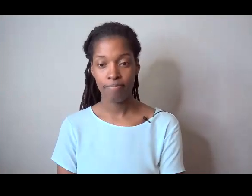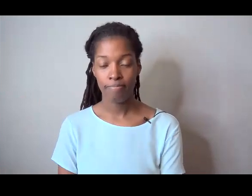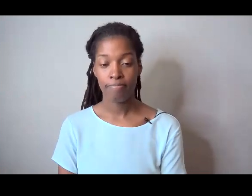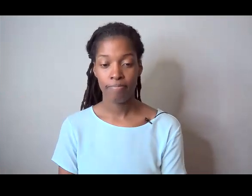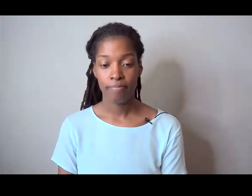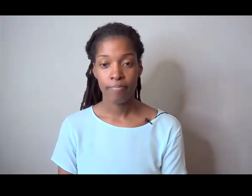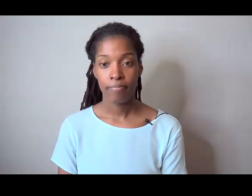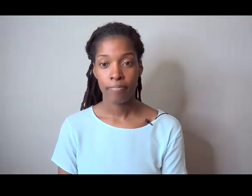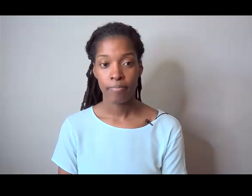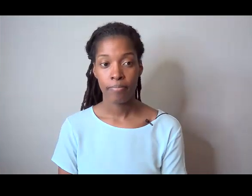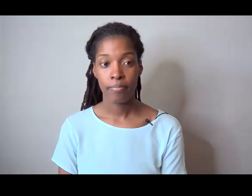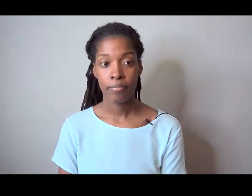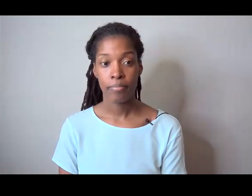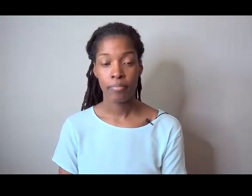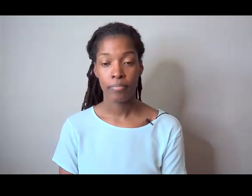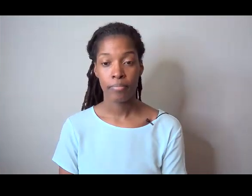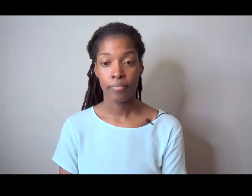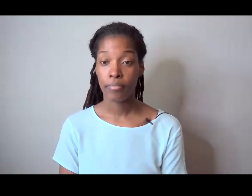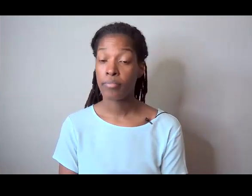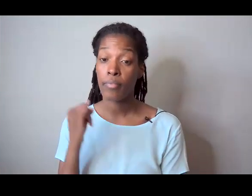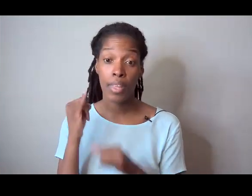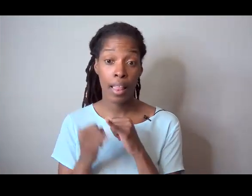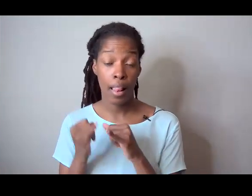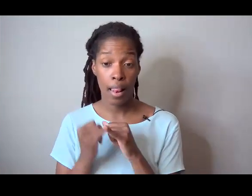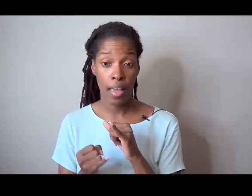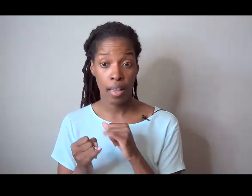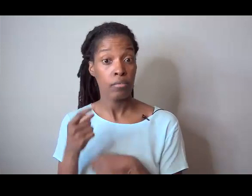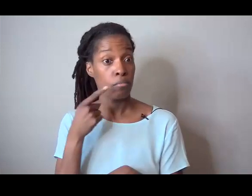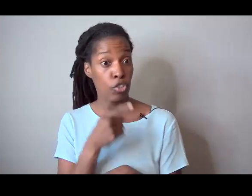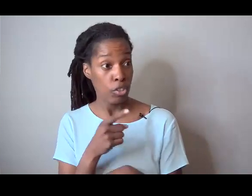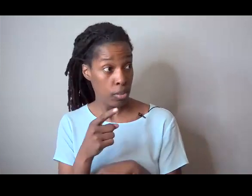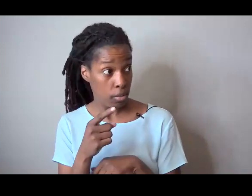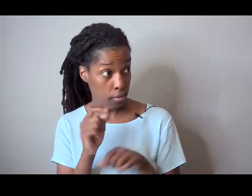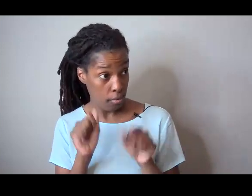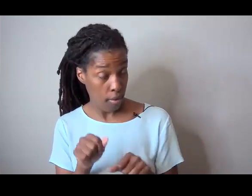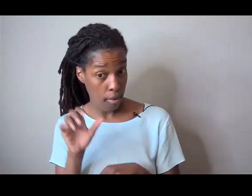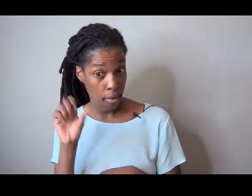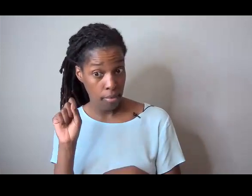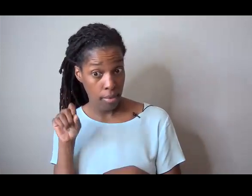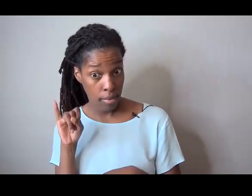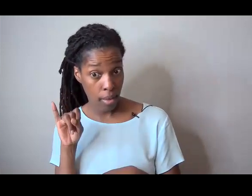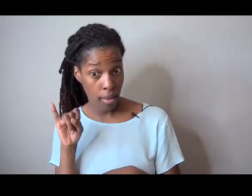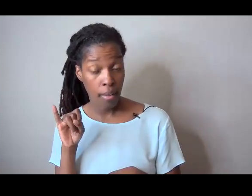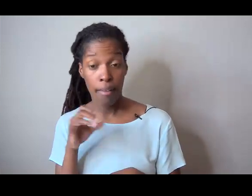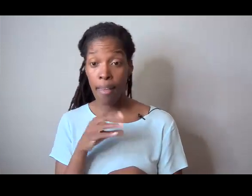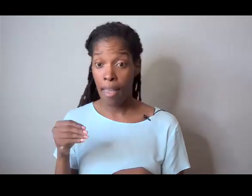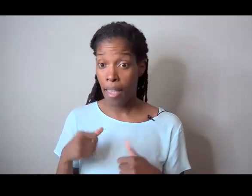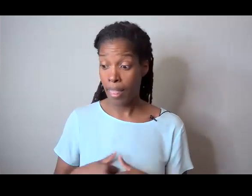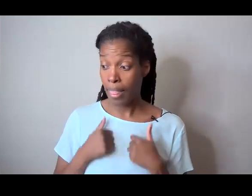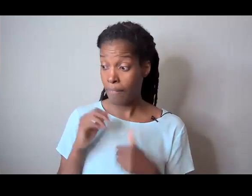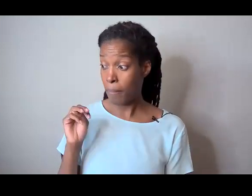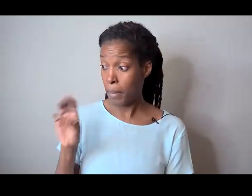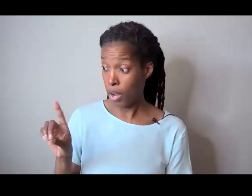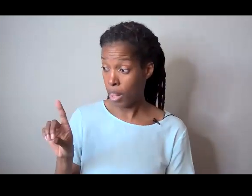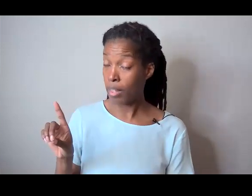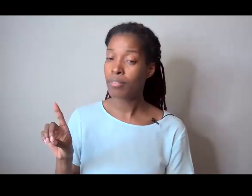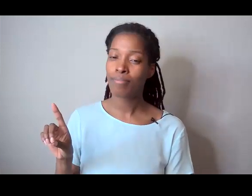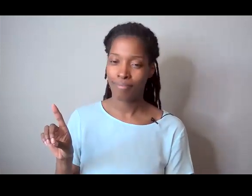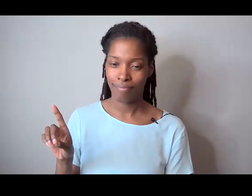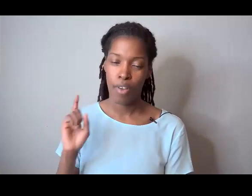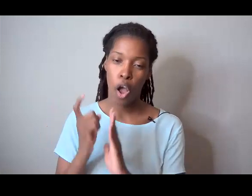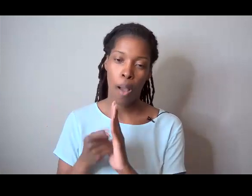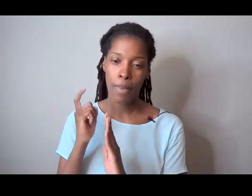Lastly, because she is eligible for SSI, and she lives in Maryland, she automatically gets Medicaid.